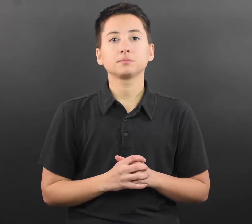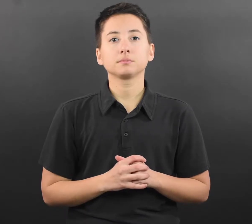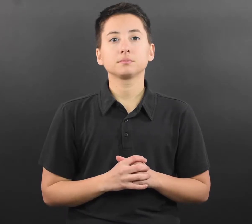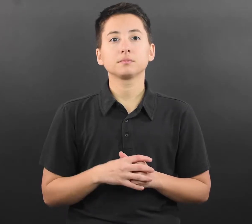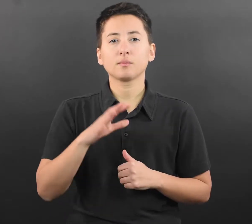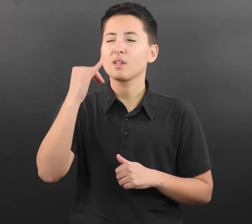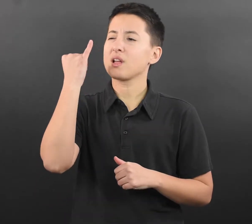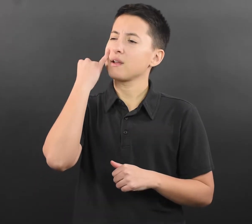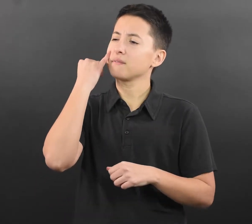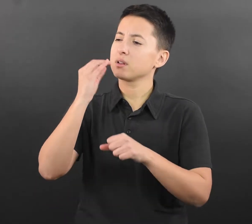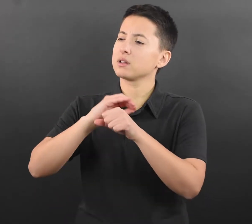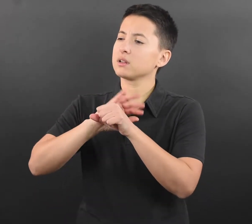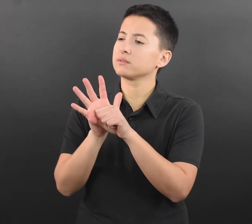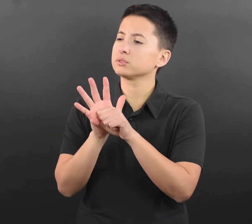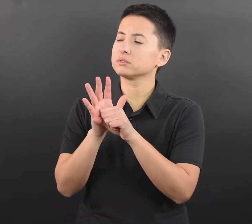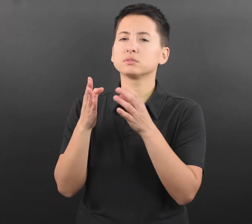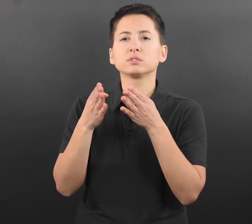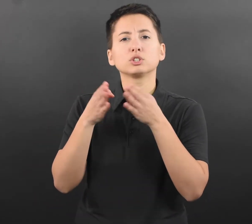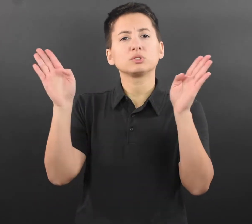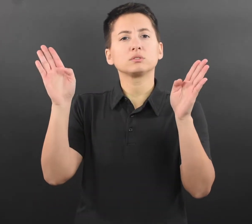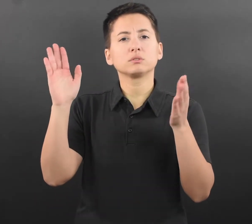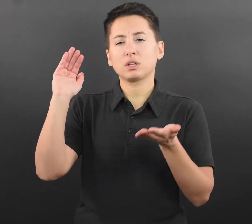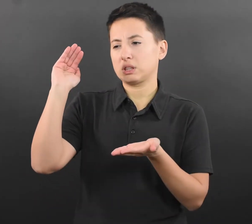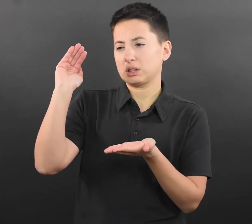healthy people, why does it matter if they get vaccinated?